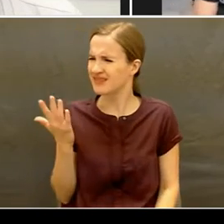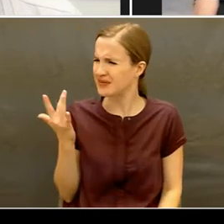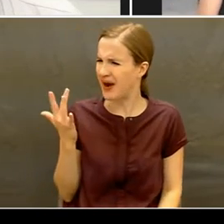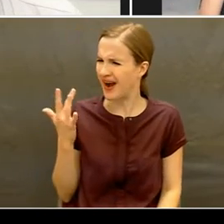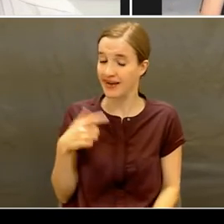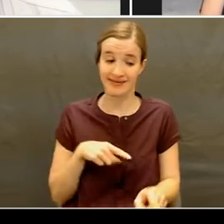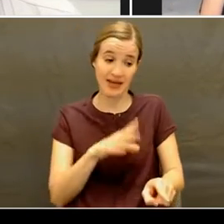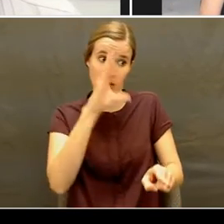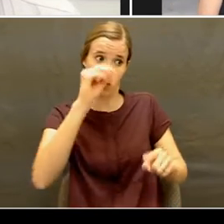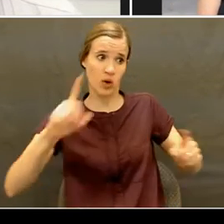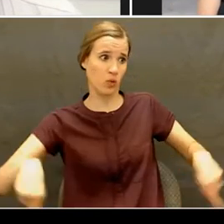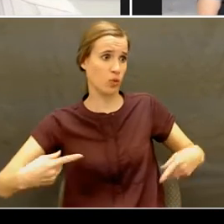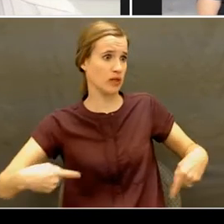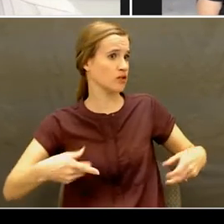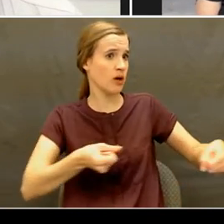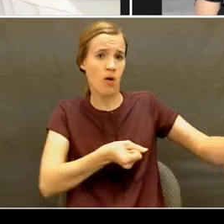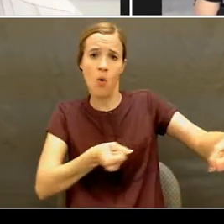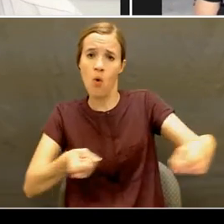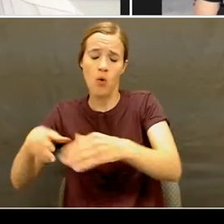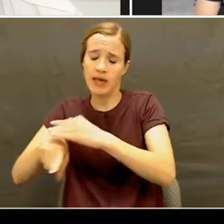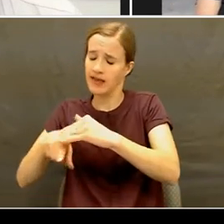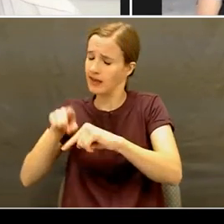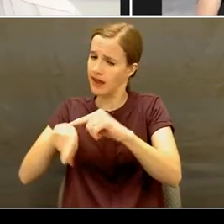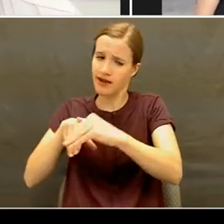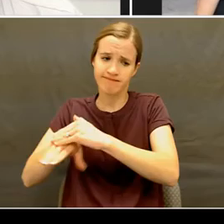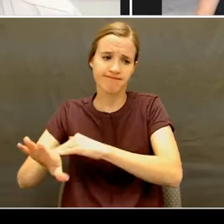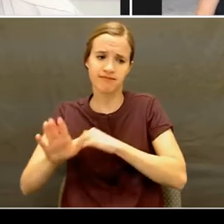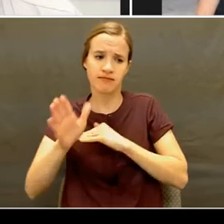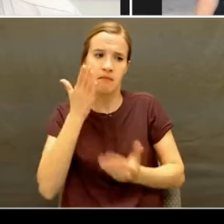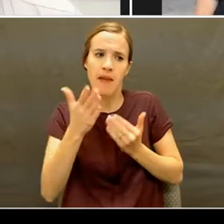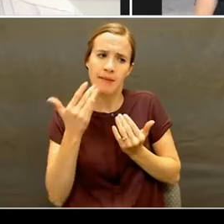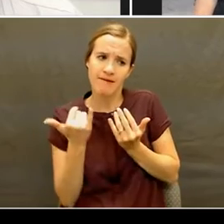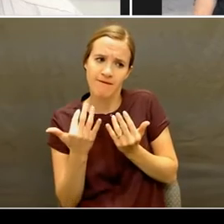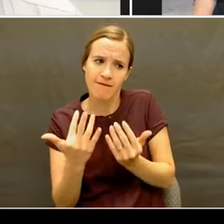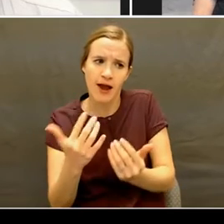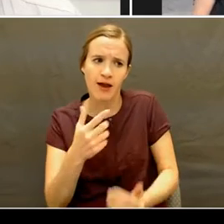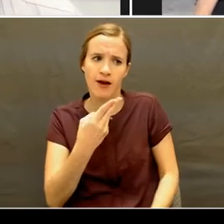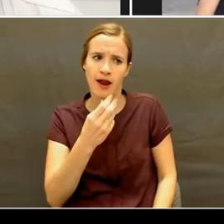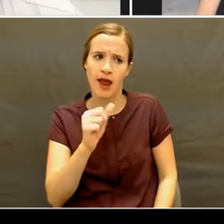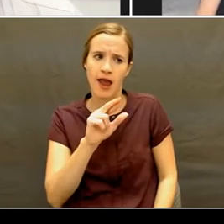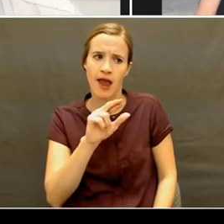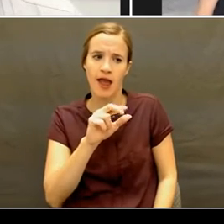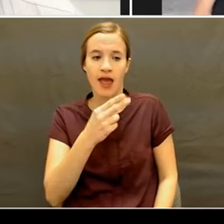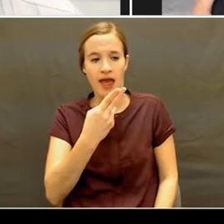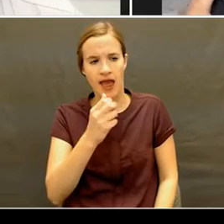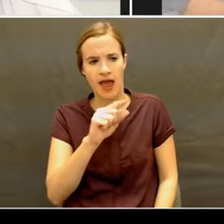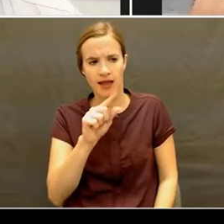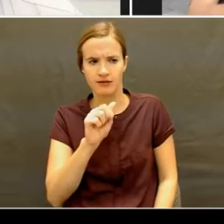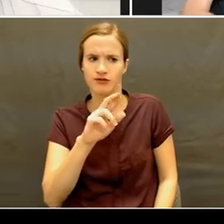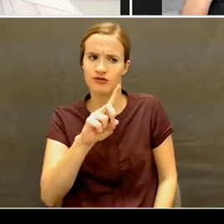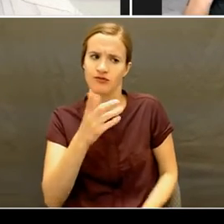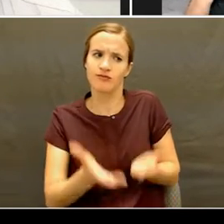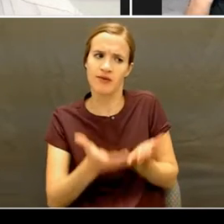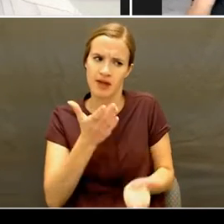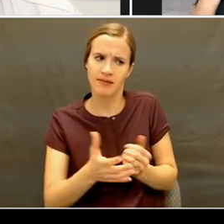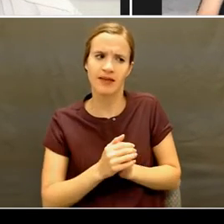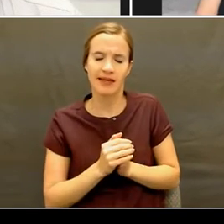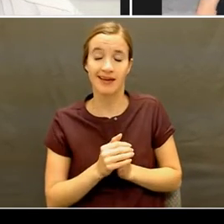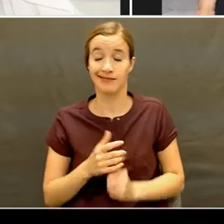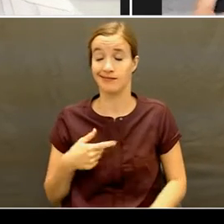it was just- Luckily, I always I always took with me a book of all my photos, a lot of my